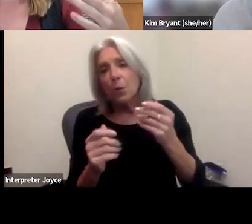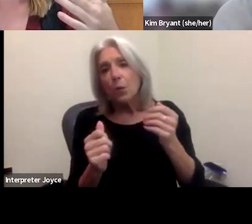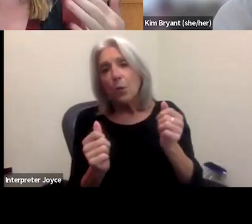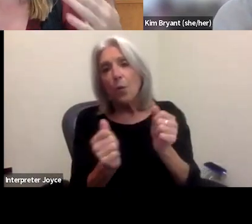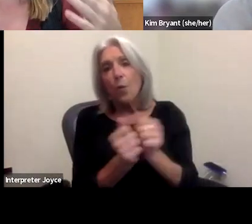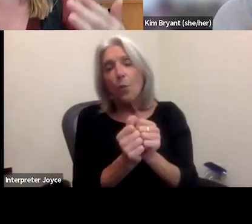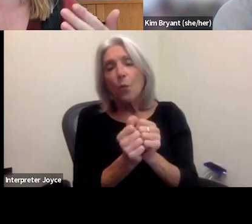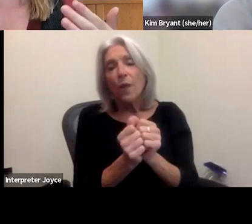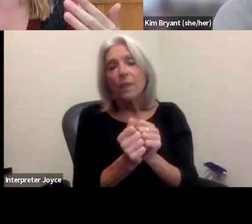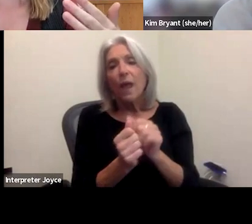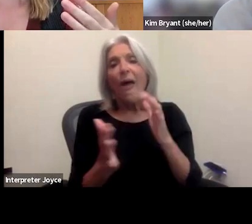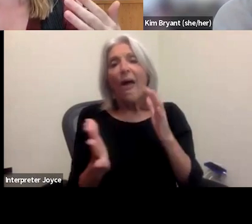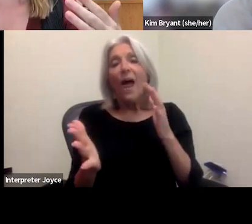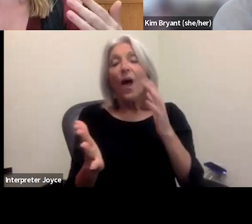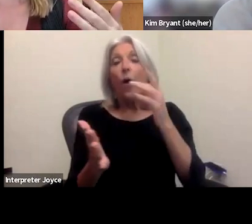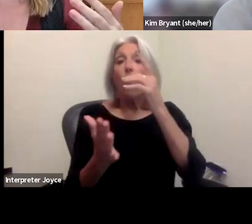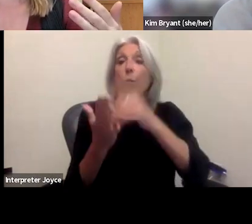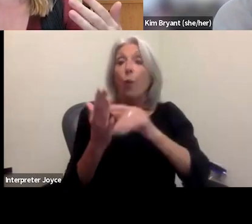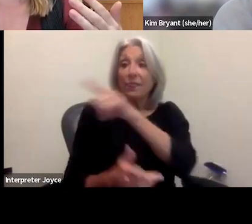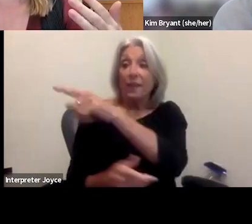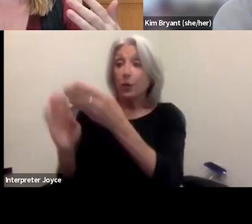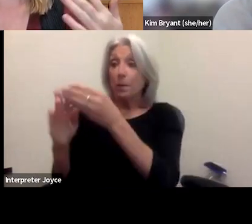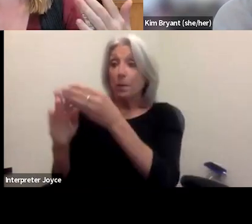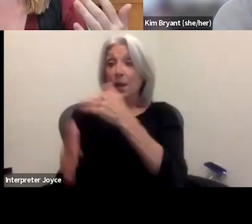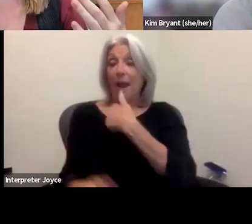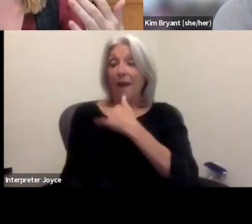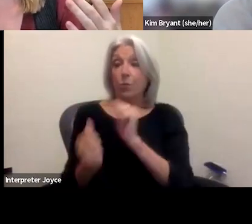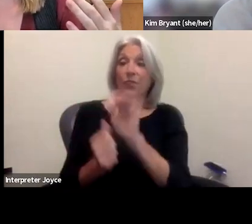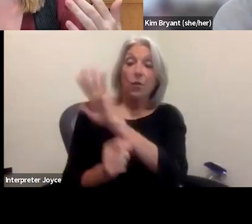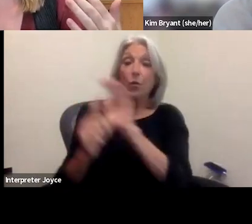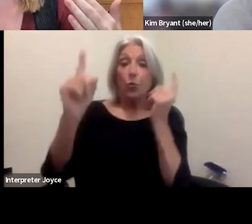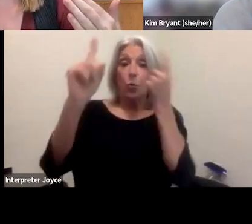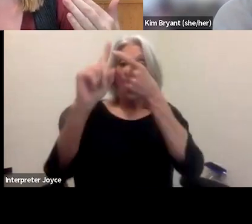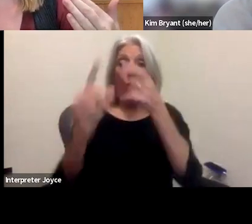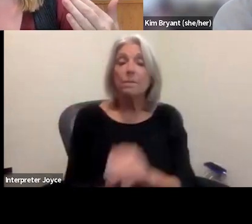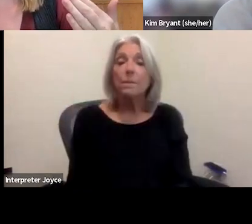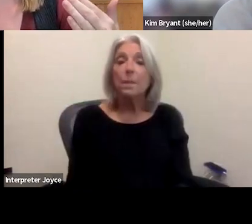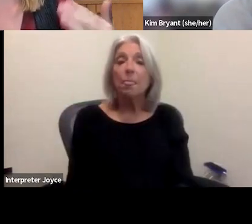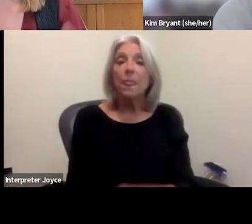that community has. This is less employed around disability,